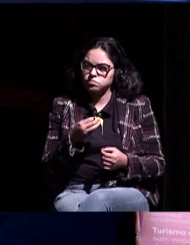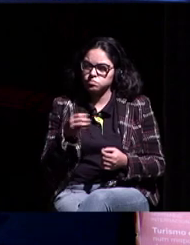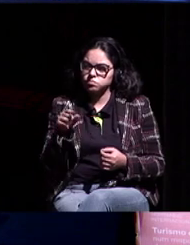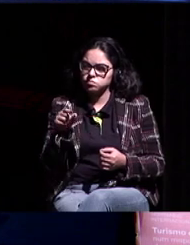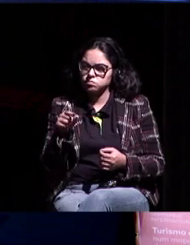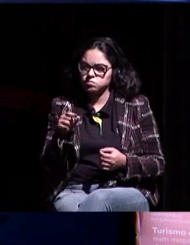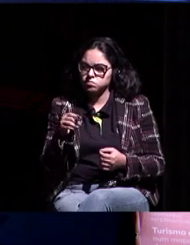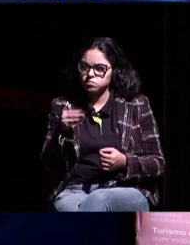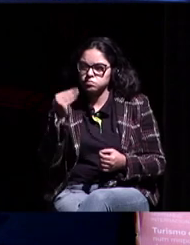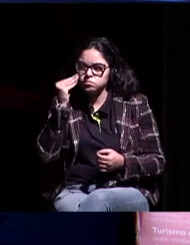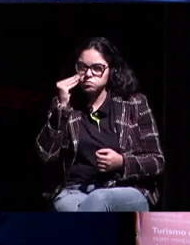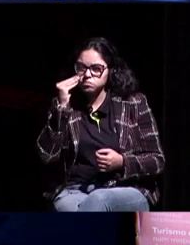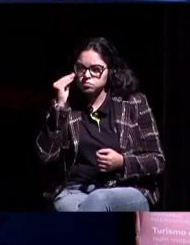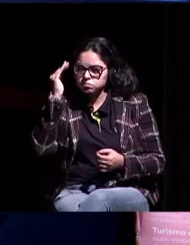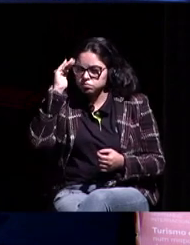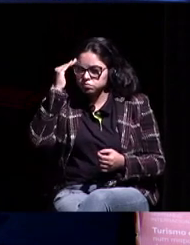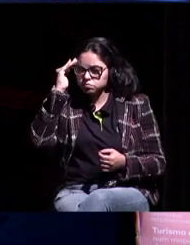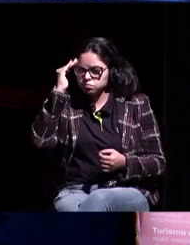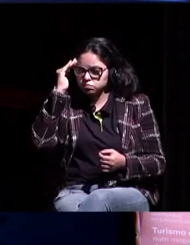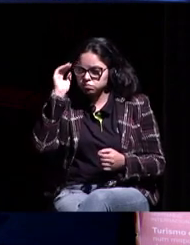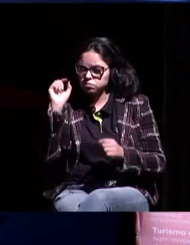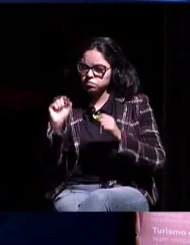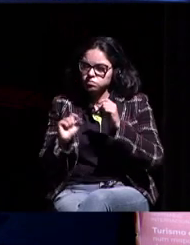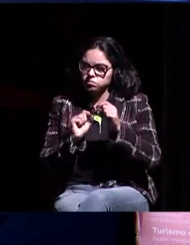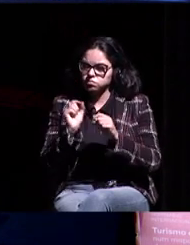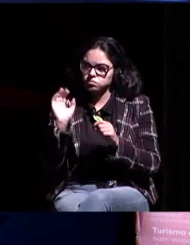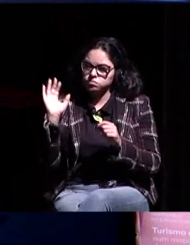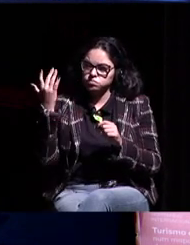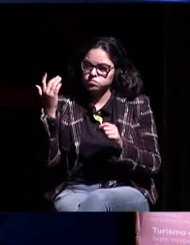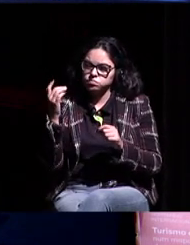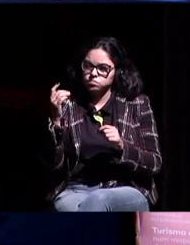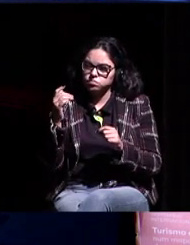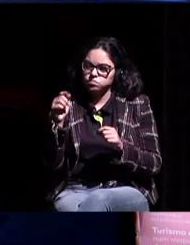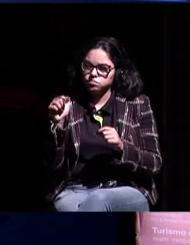we need to understand what is going on in the tourism sector.